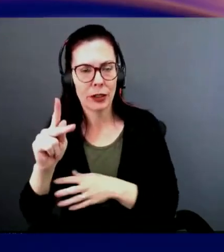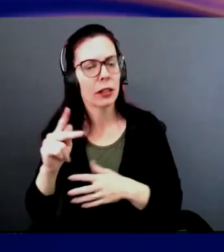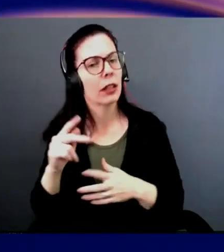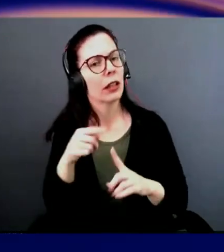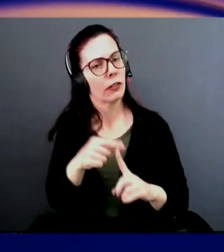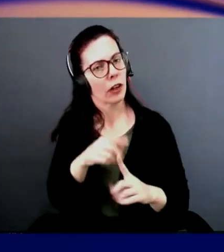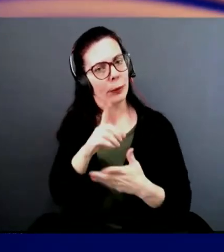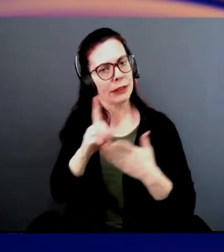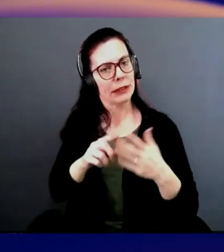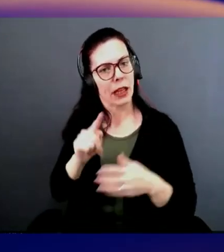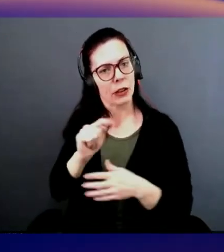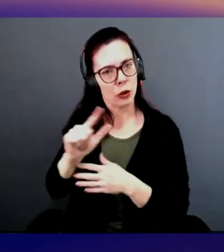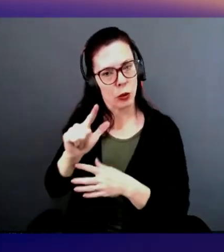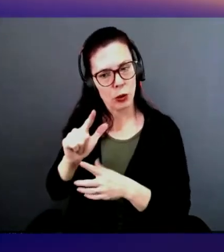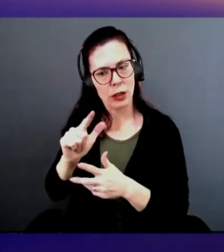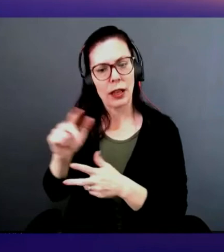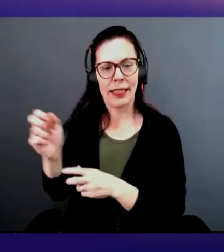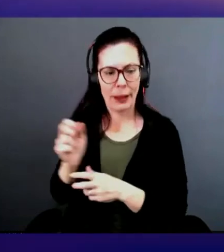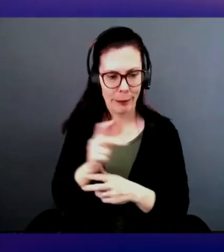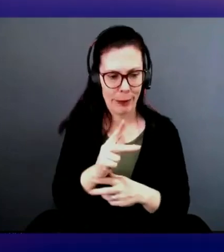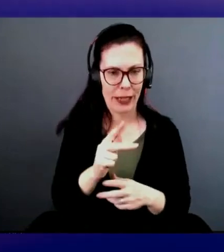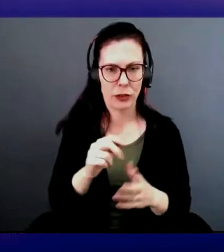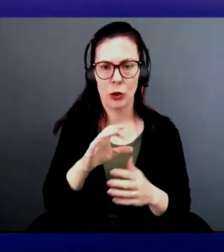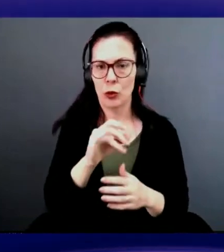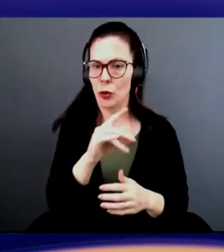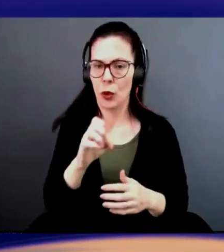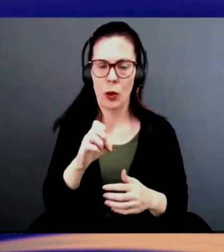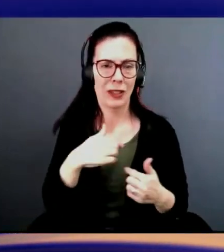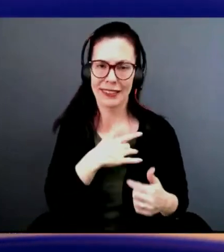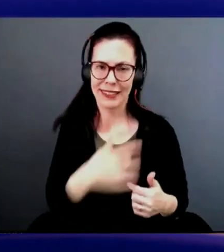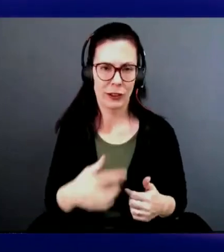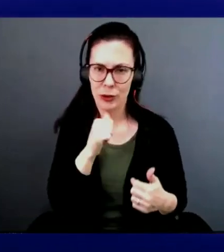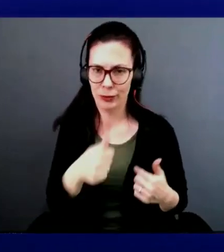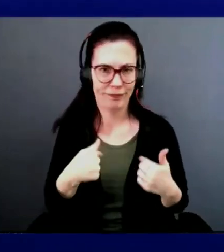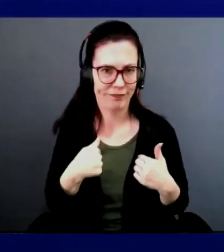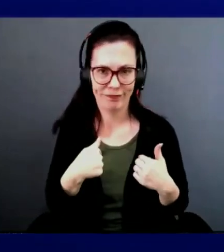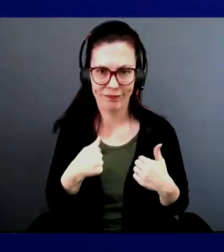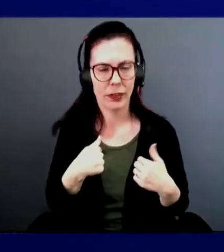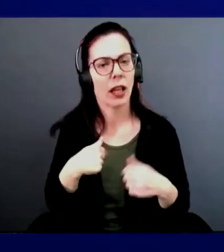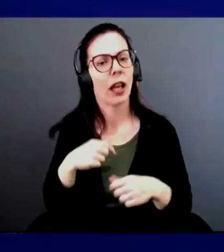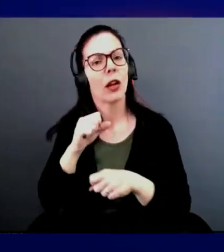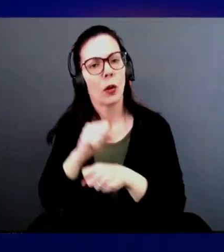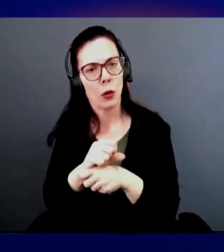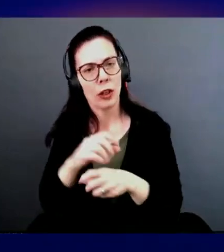and coming back into the code is not something that I tend to do. I'll work from inside the XAML or the raw WPF.